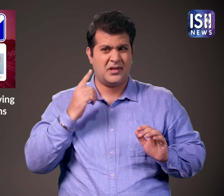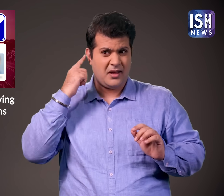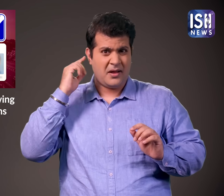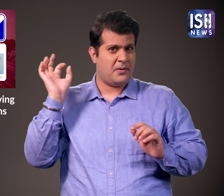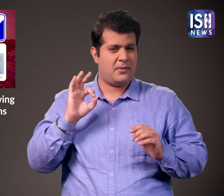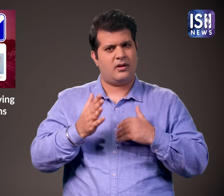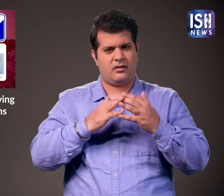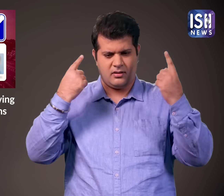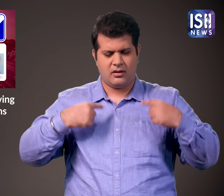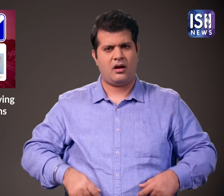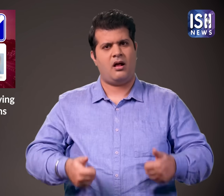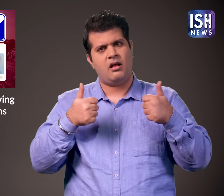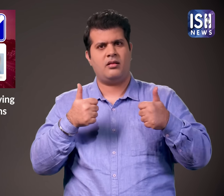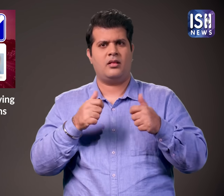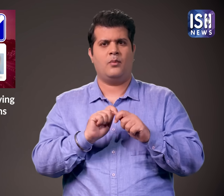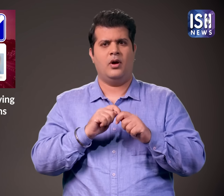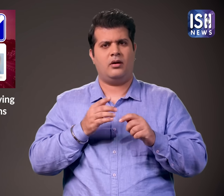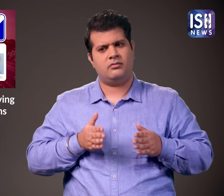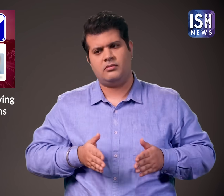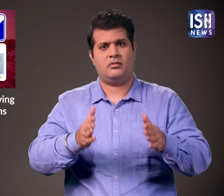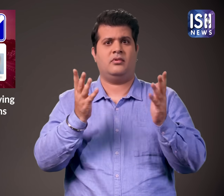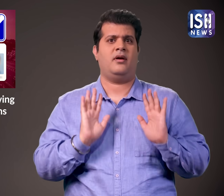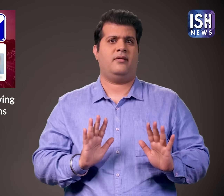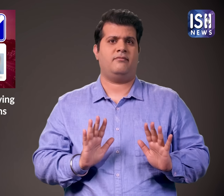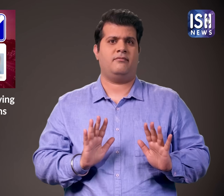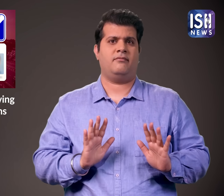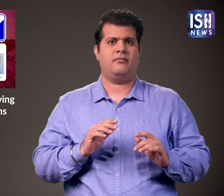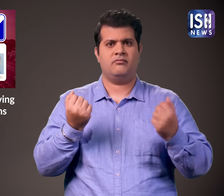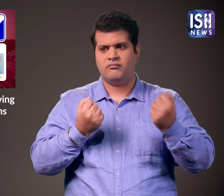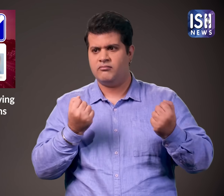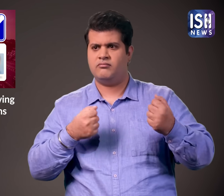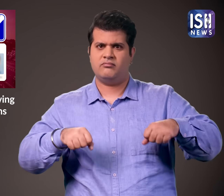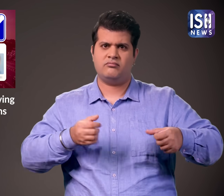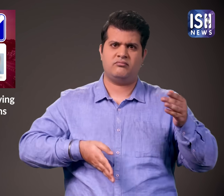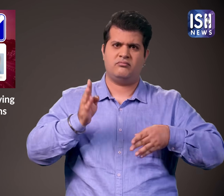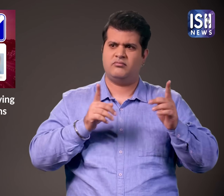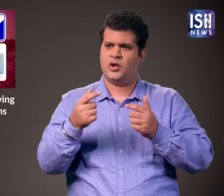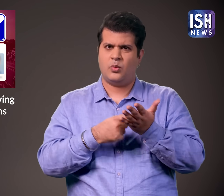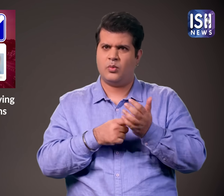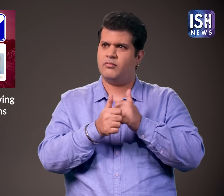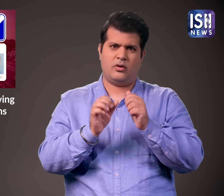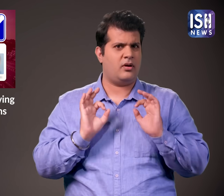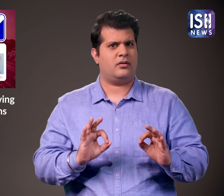Hearing loss doesn’t affect body function, and one can drive safely by following rules.